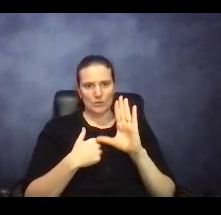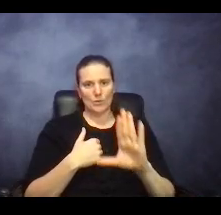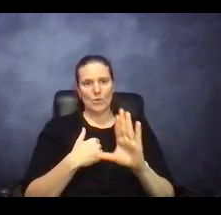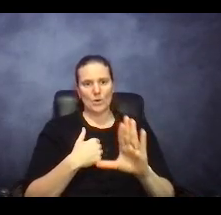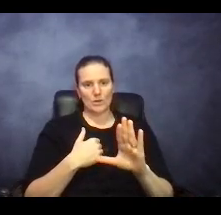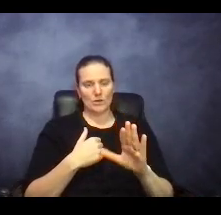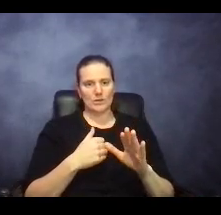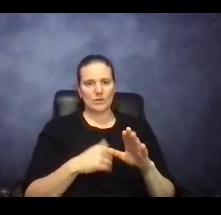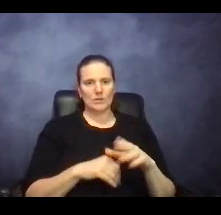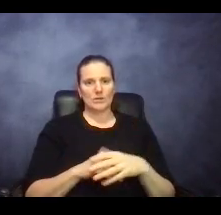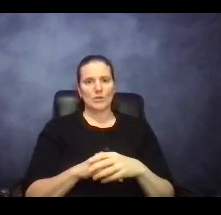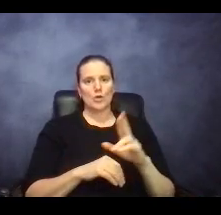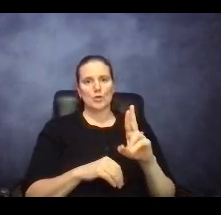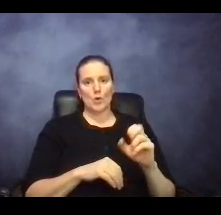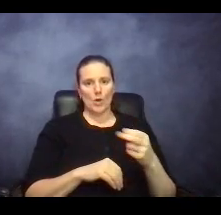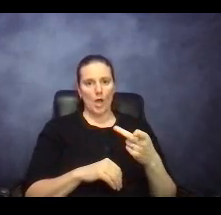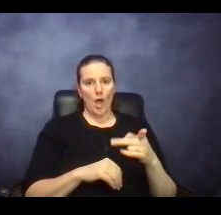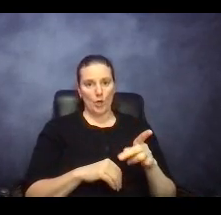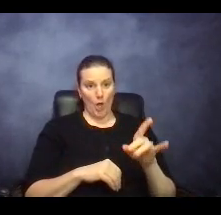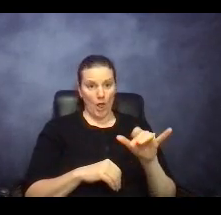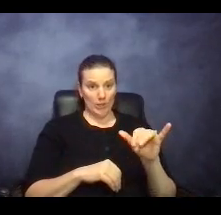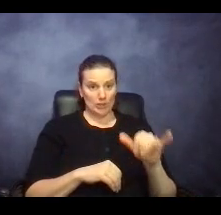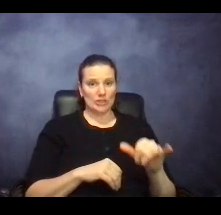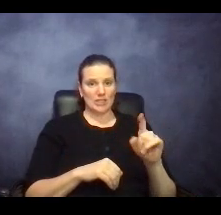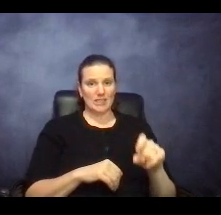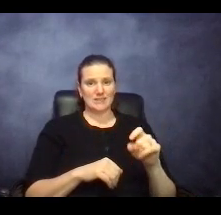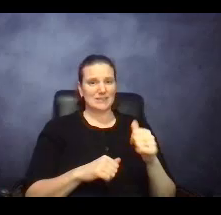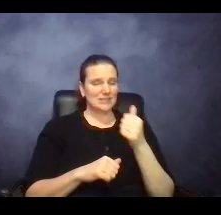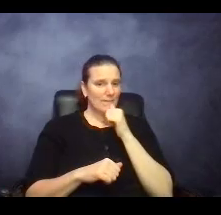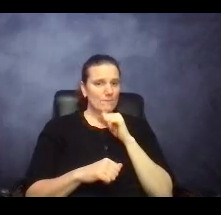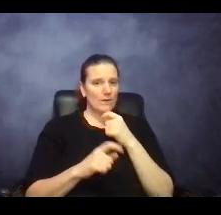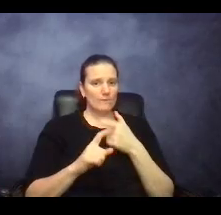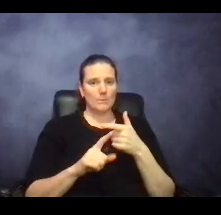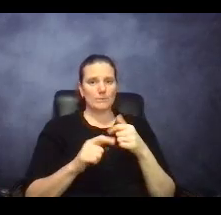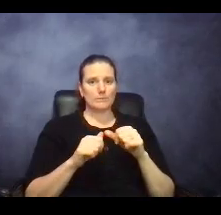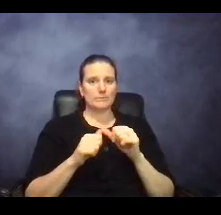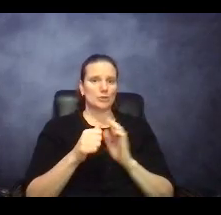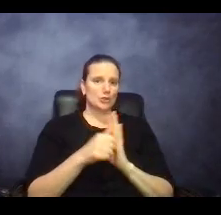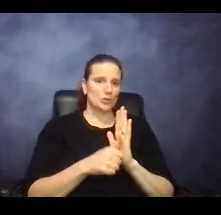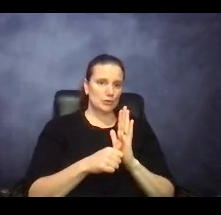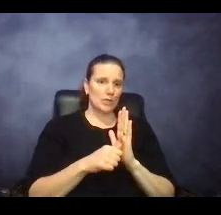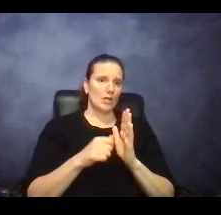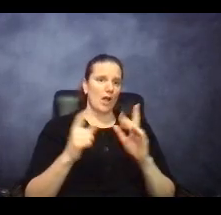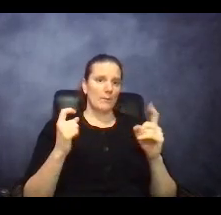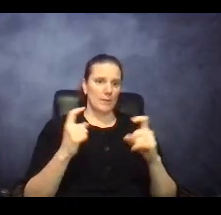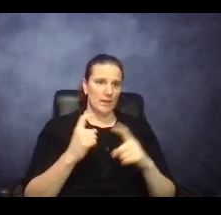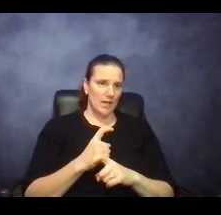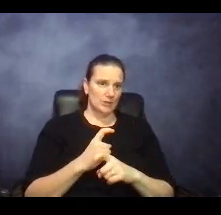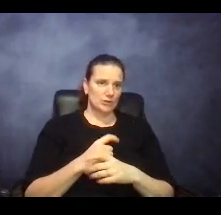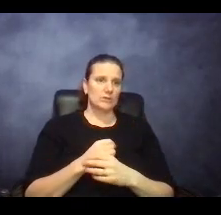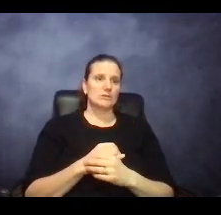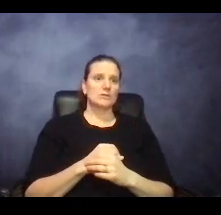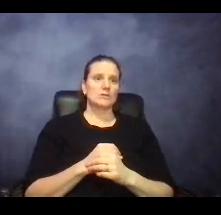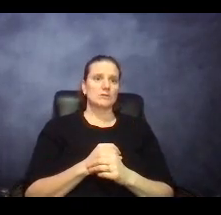her GY gynecology needs currently suffering from ongoing surgical complications from a July surgery